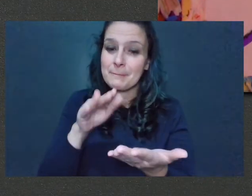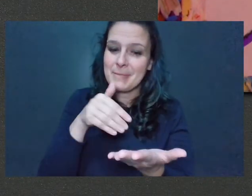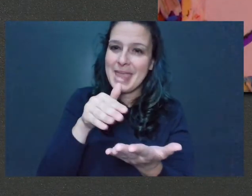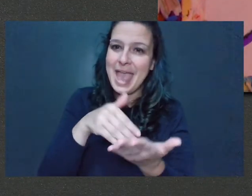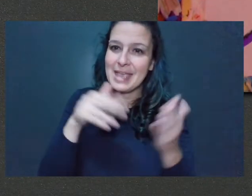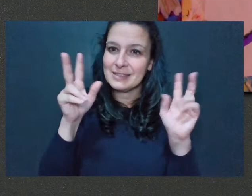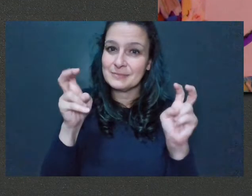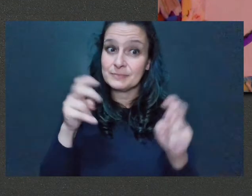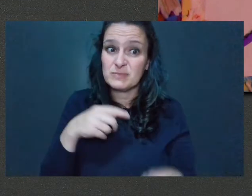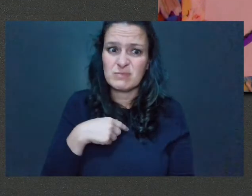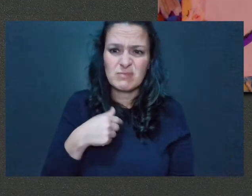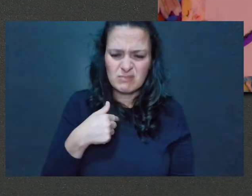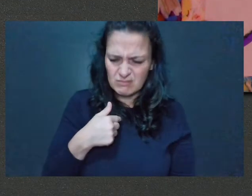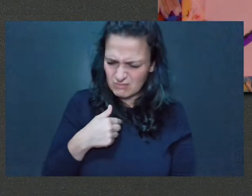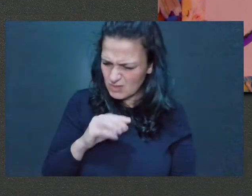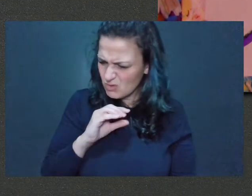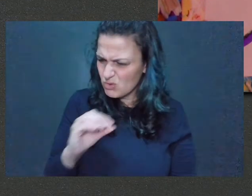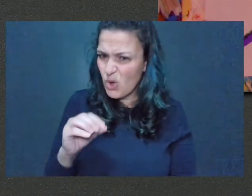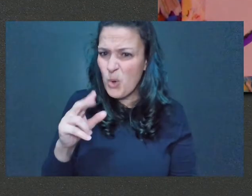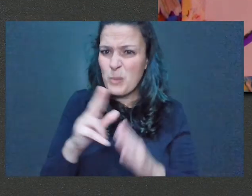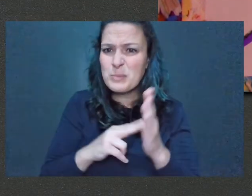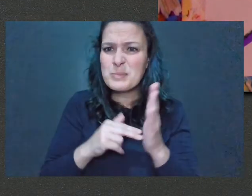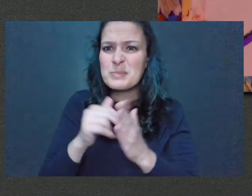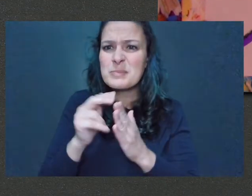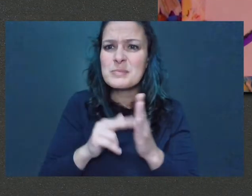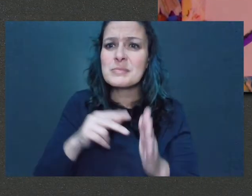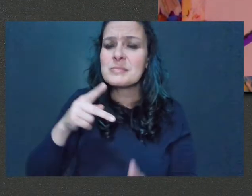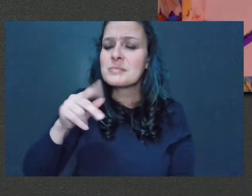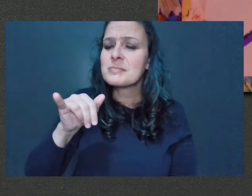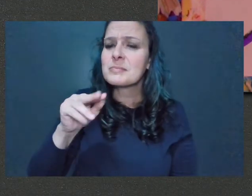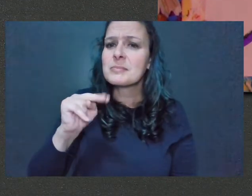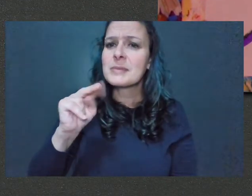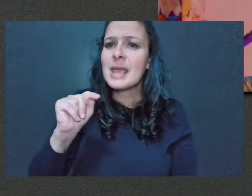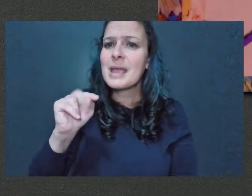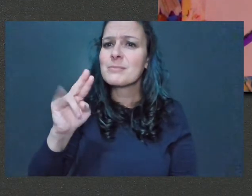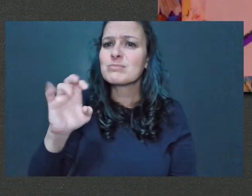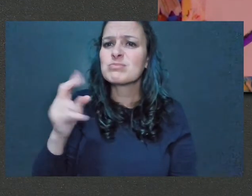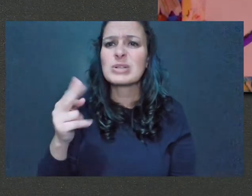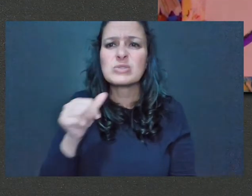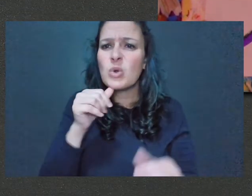What if you don't have a paintbrush? Is there something else we could try?